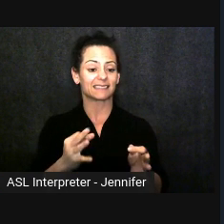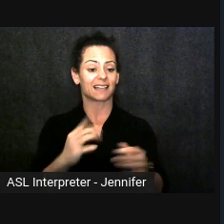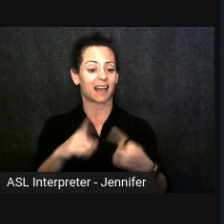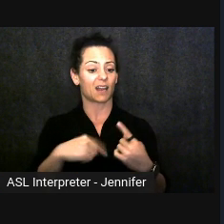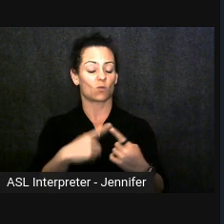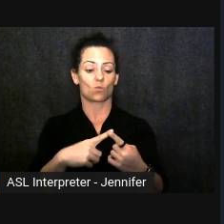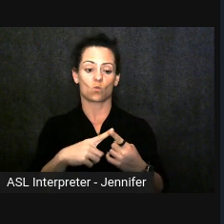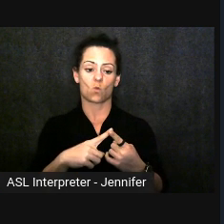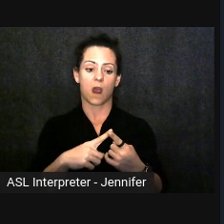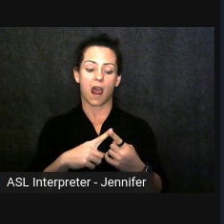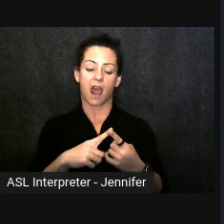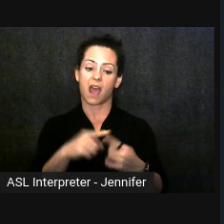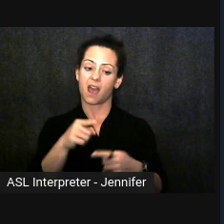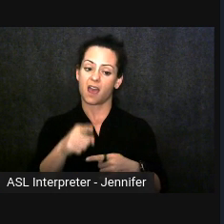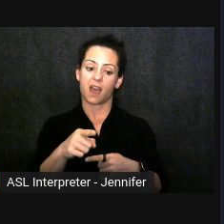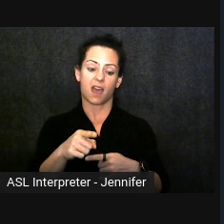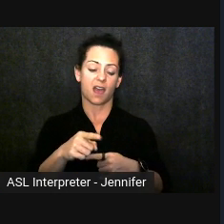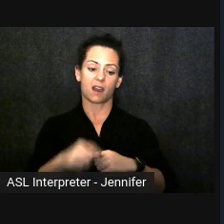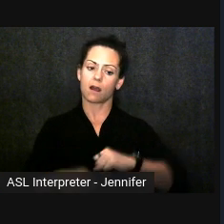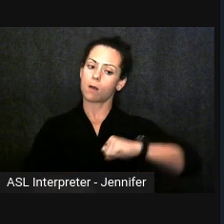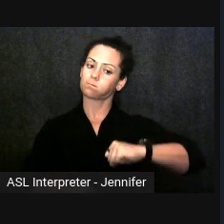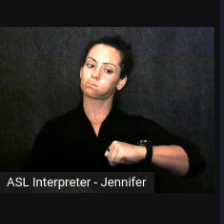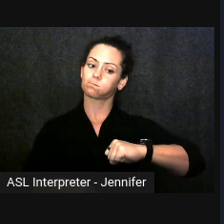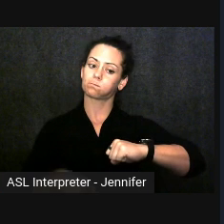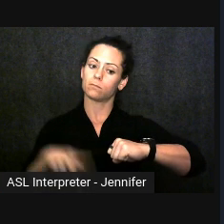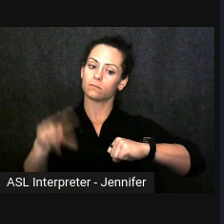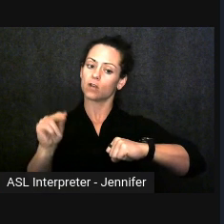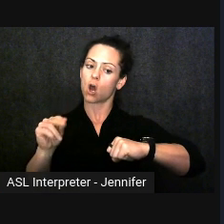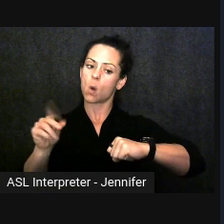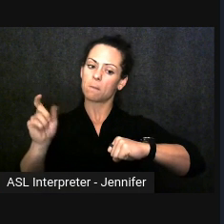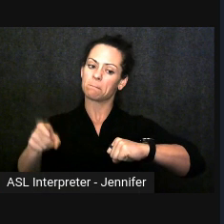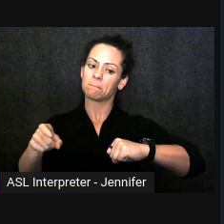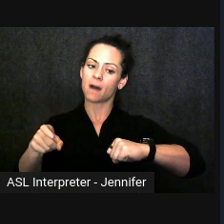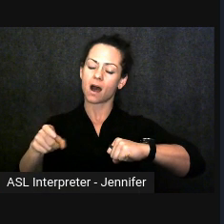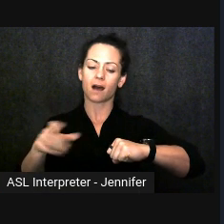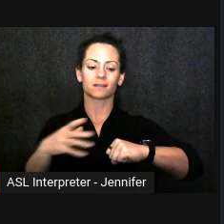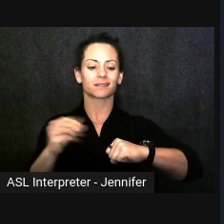You know, similar to a lot of feedback you get on designs,